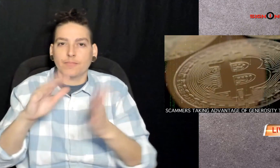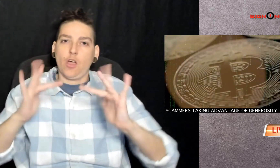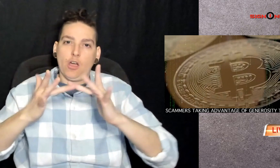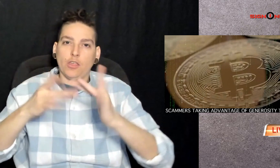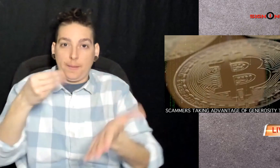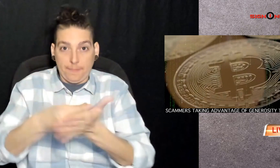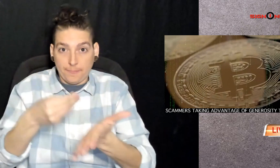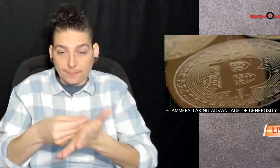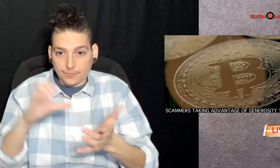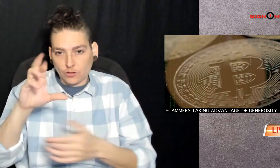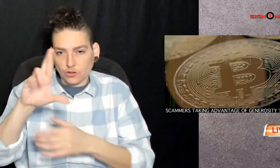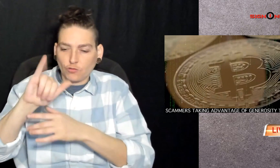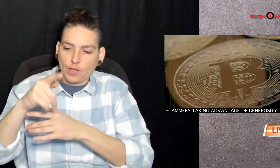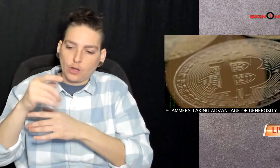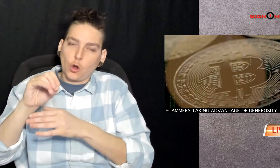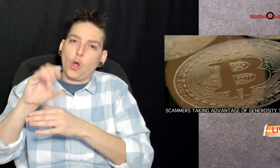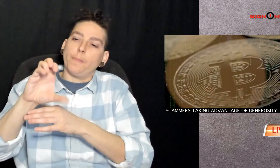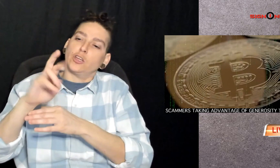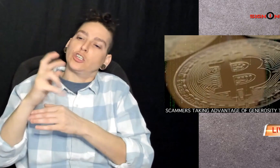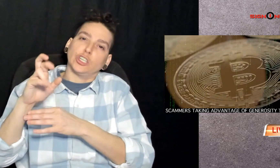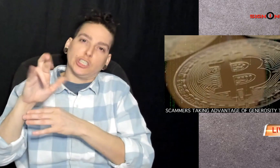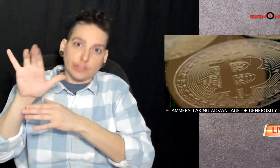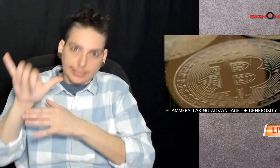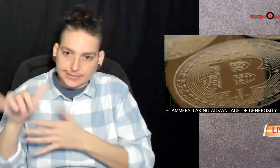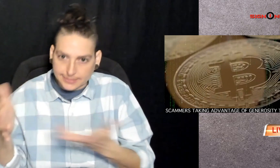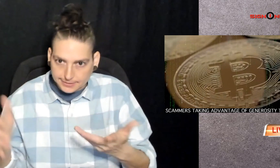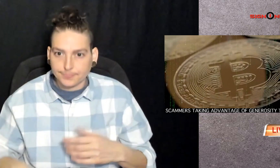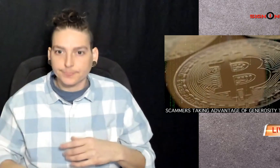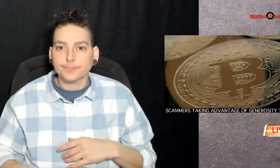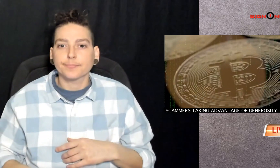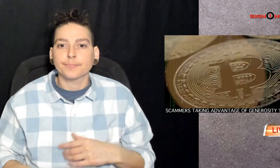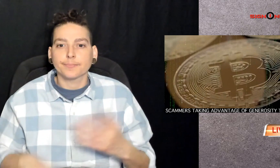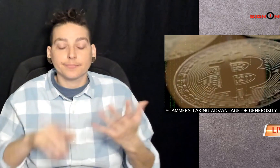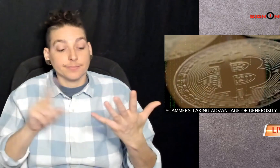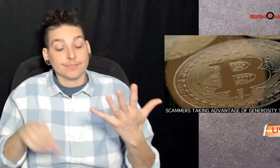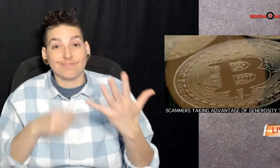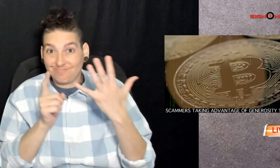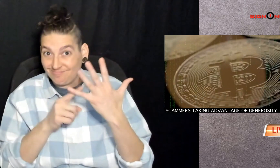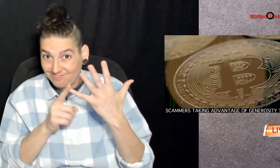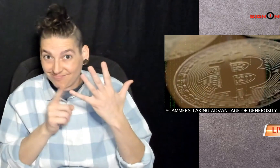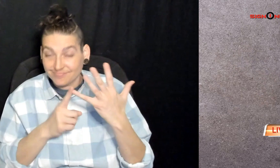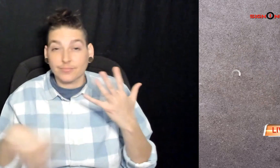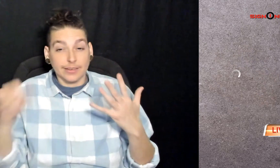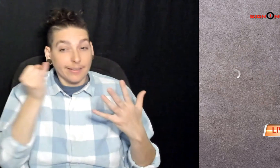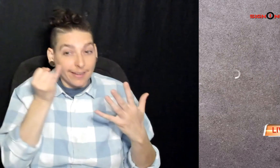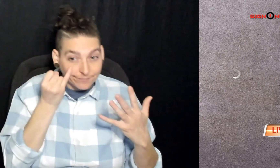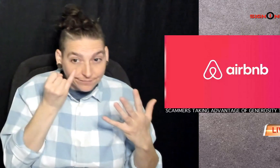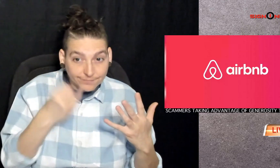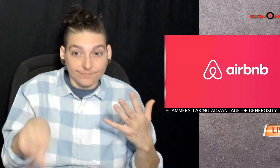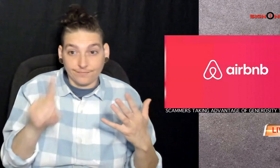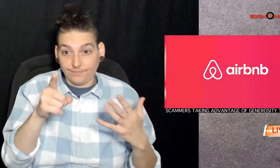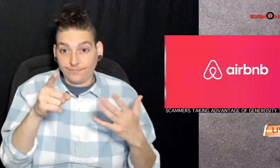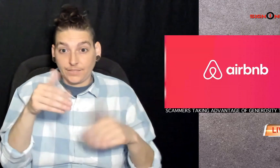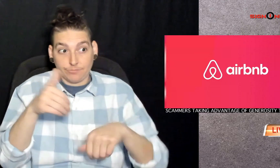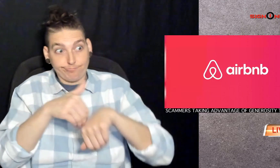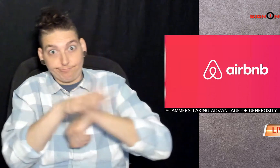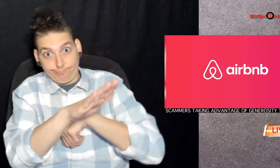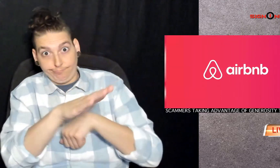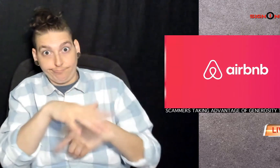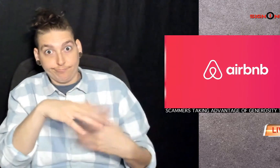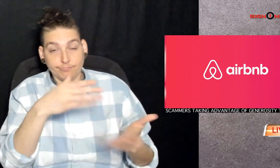currency and if you're sending money by booking through